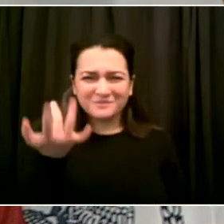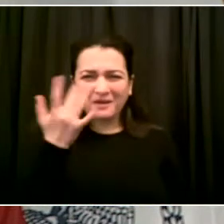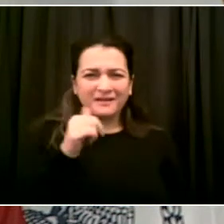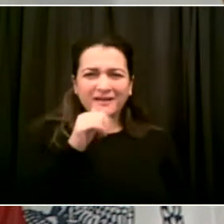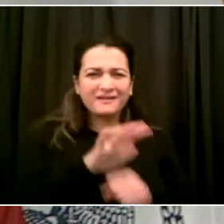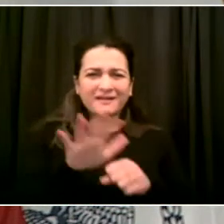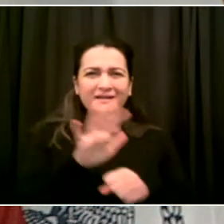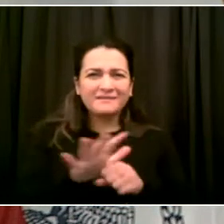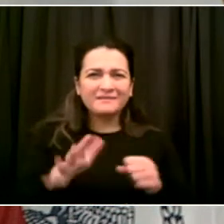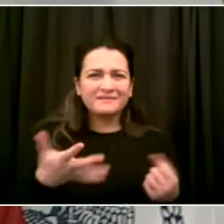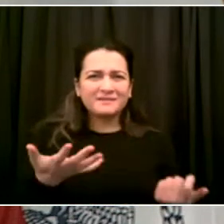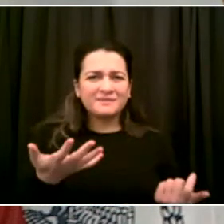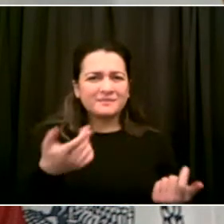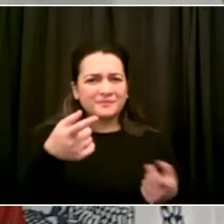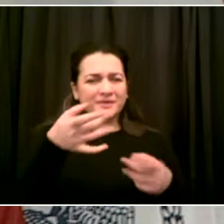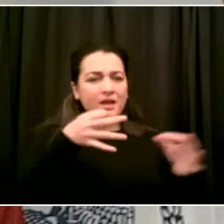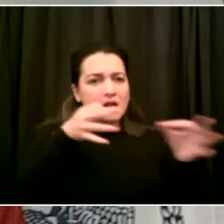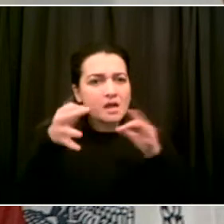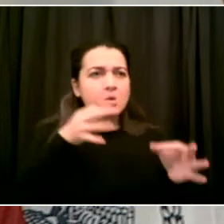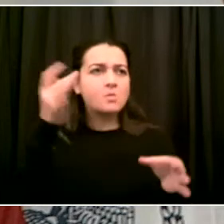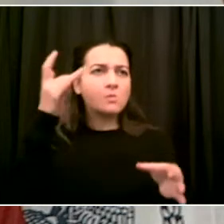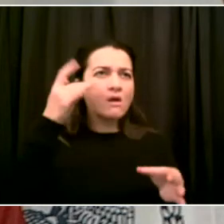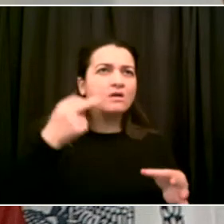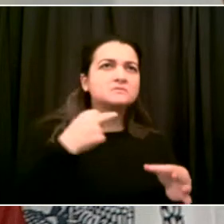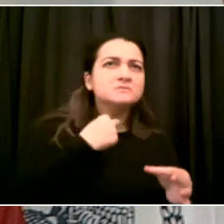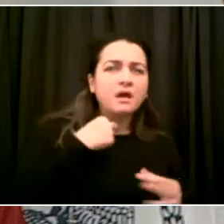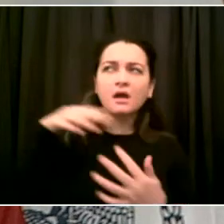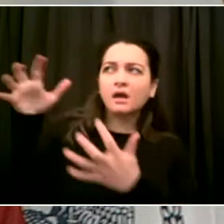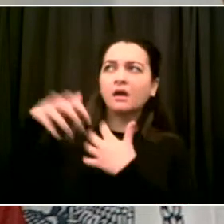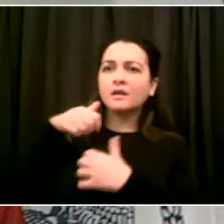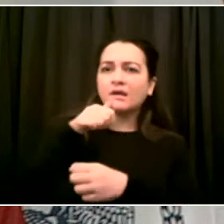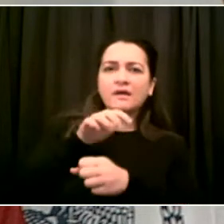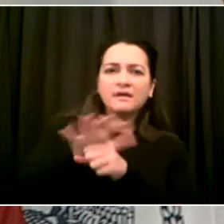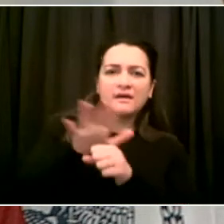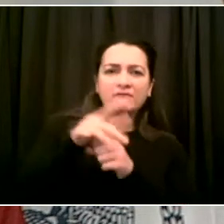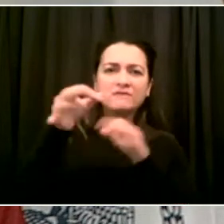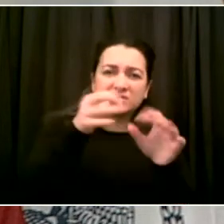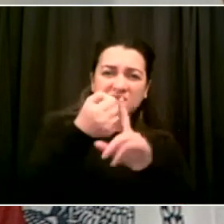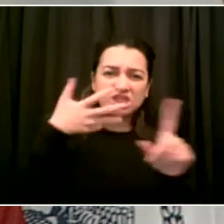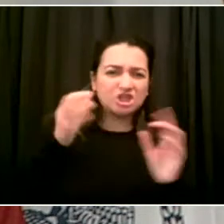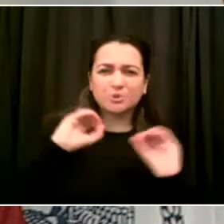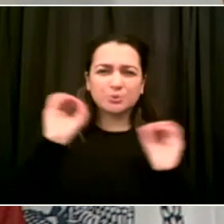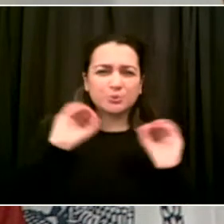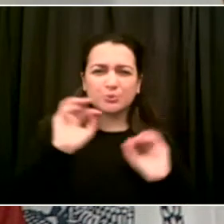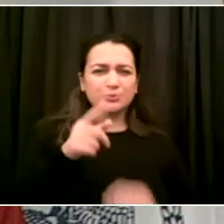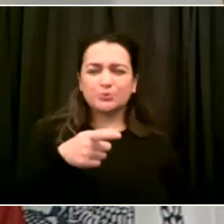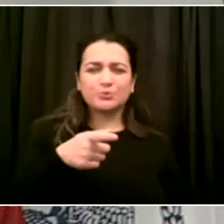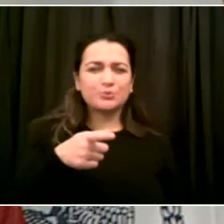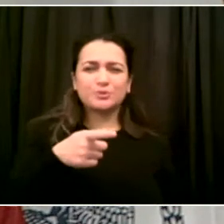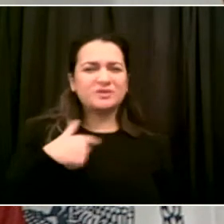I HAVEN'T HEARD IT EXPLAINED WHY ? THEY ARE